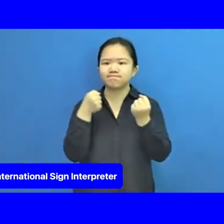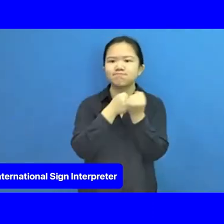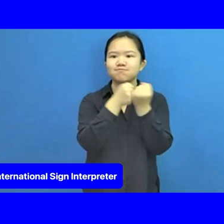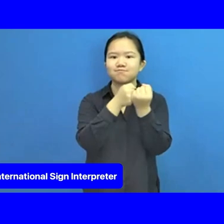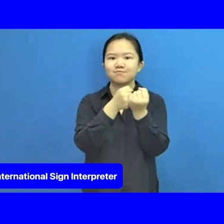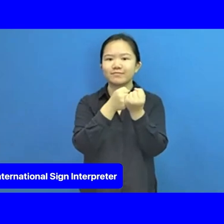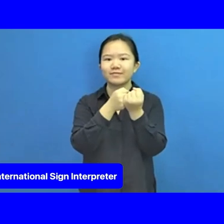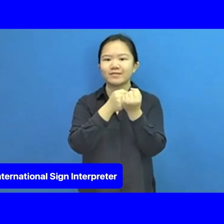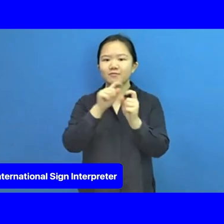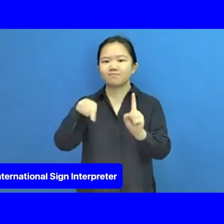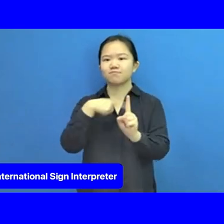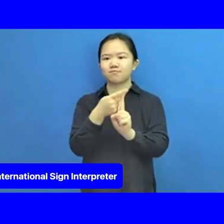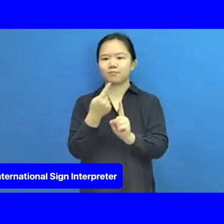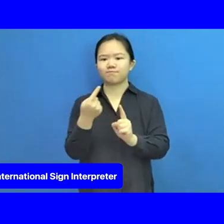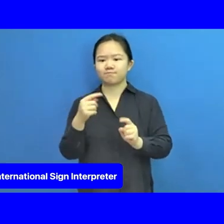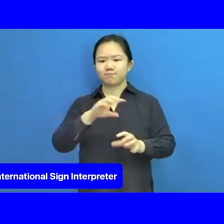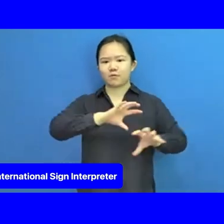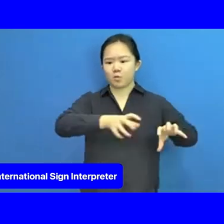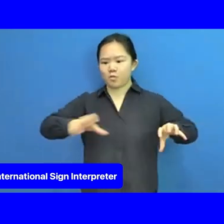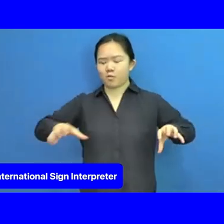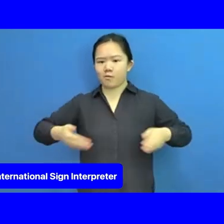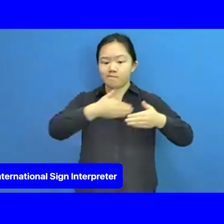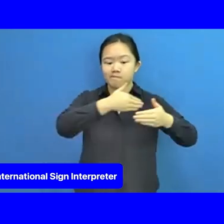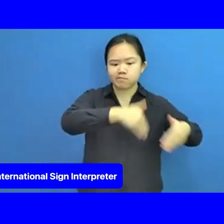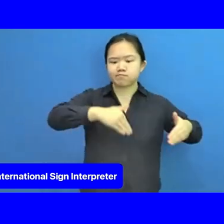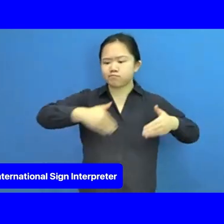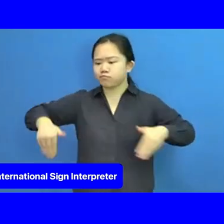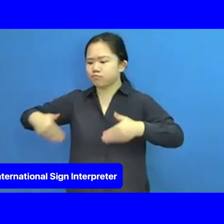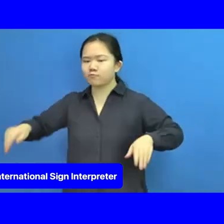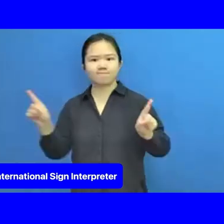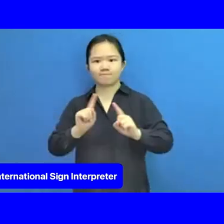Now making it possible to work together across borders